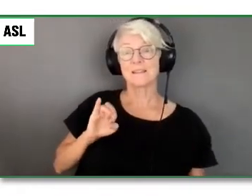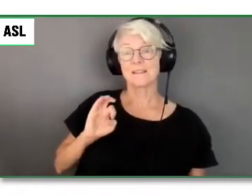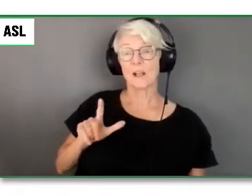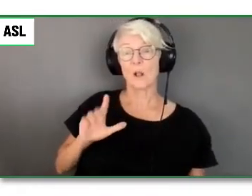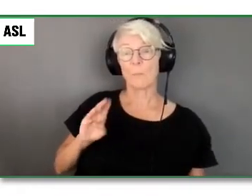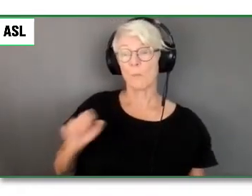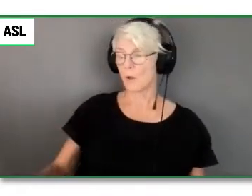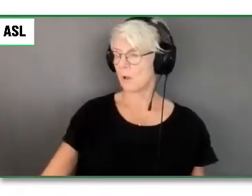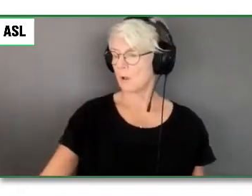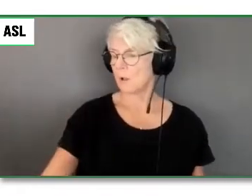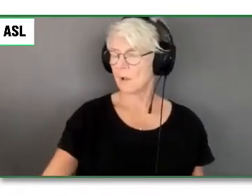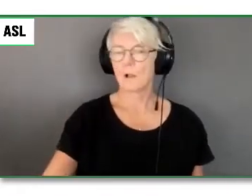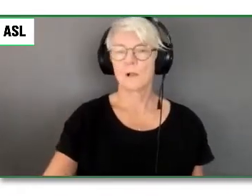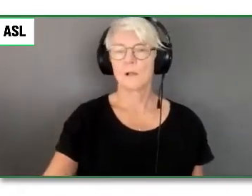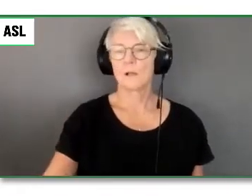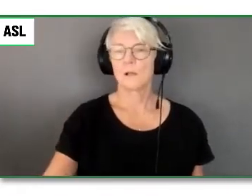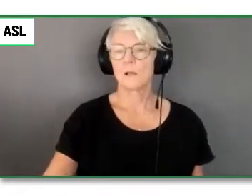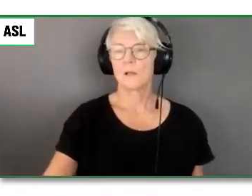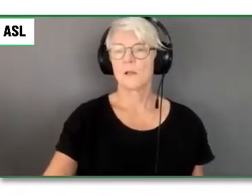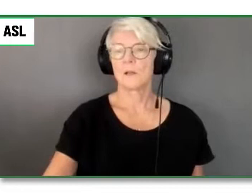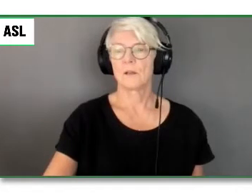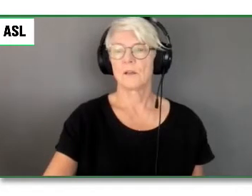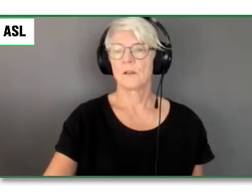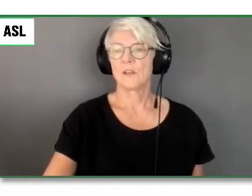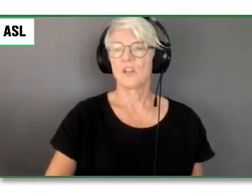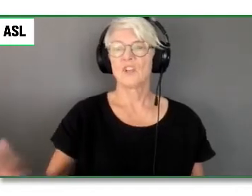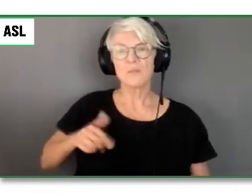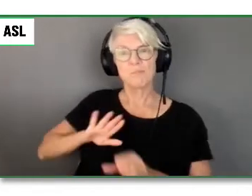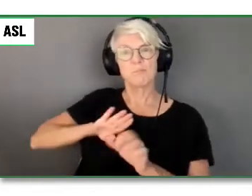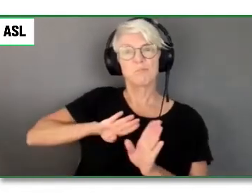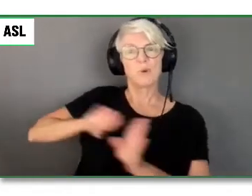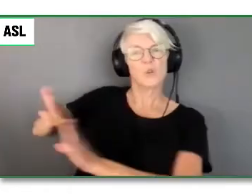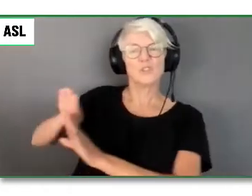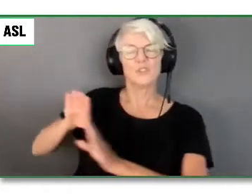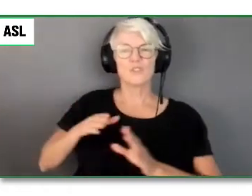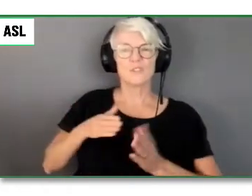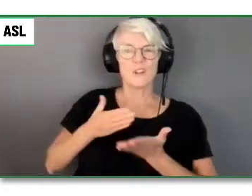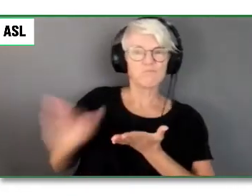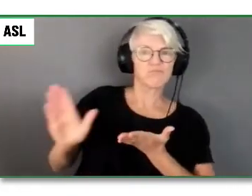periphery, benched, pushed aside, ignored and told they